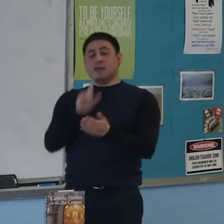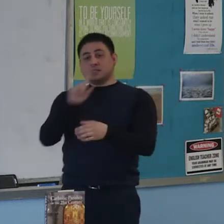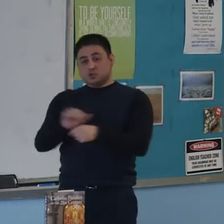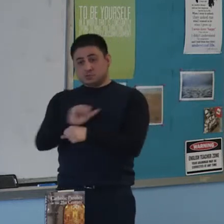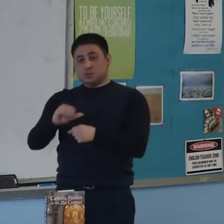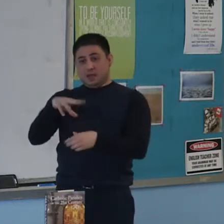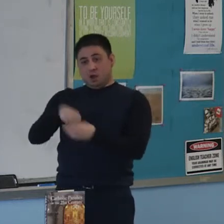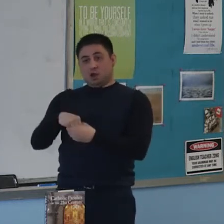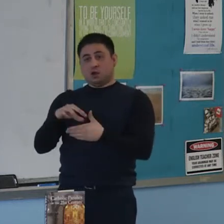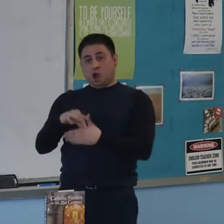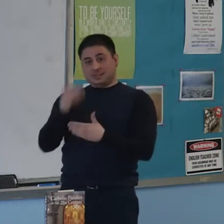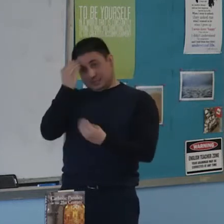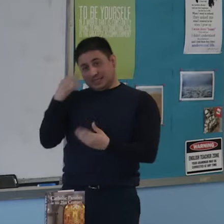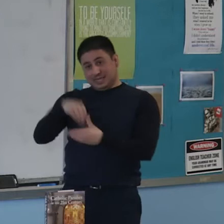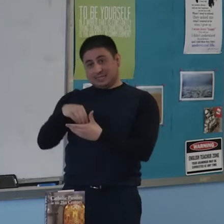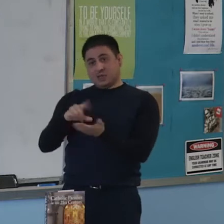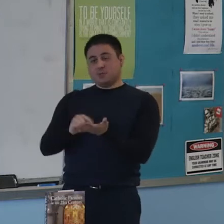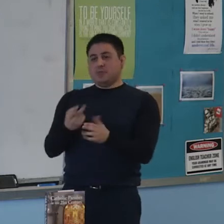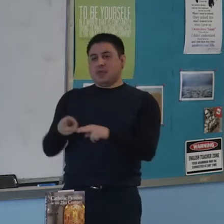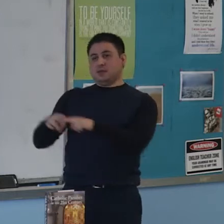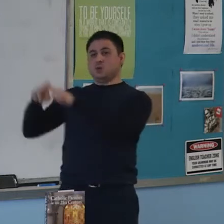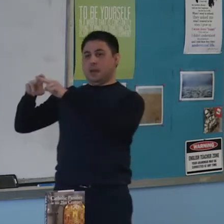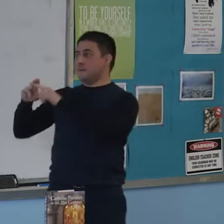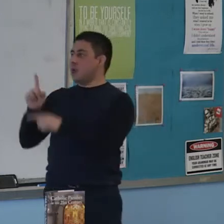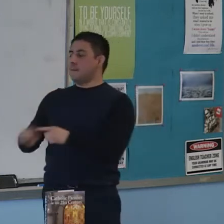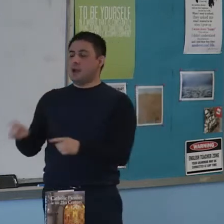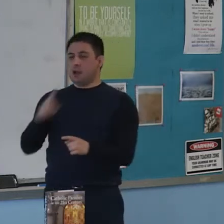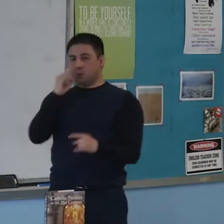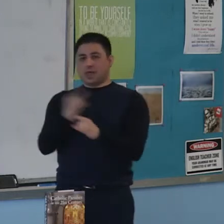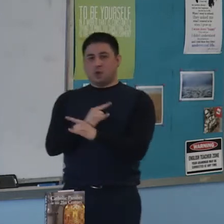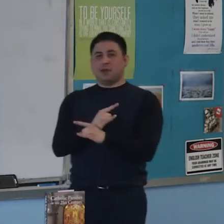the diocesan, that goes back up. The anomaly here is simply that making that